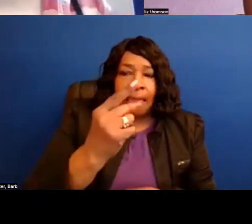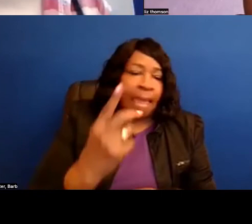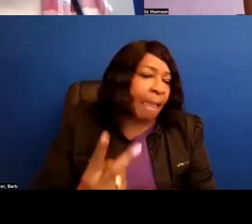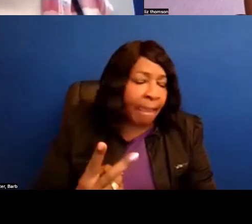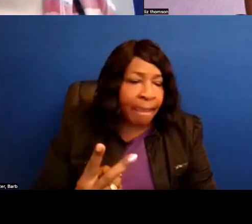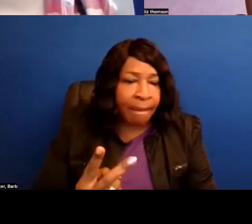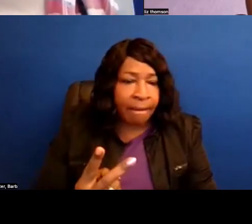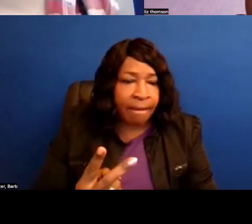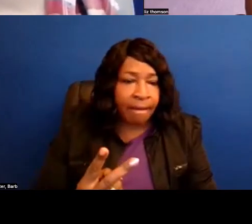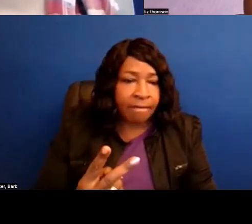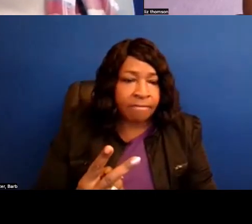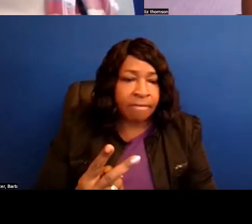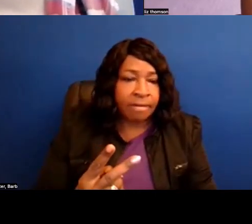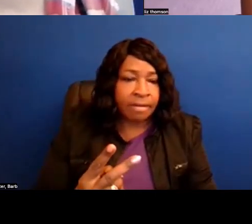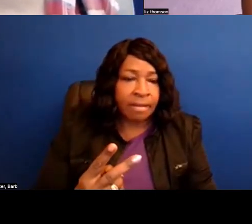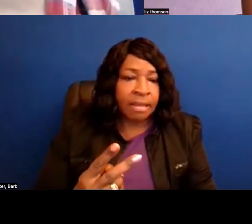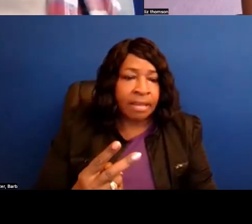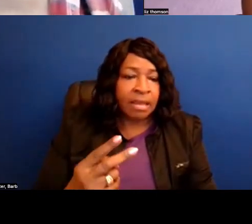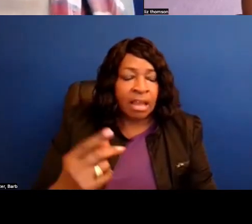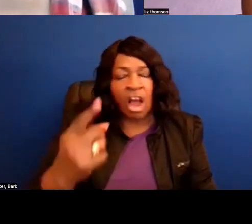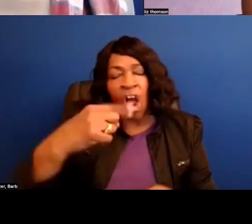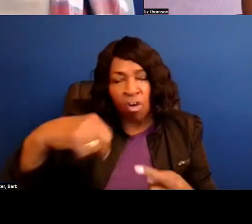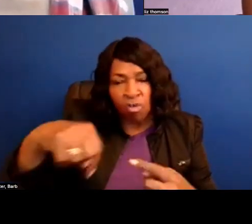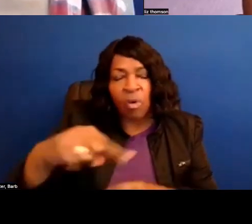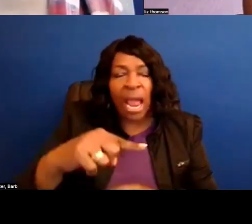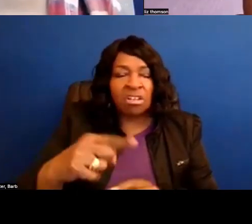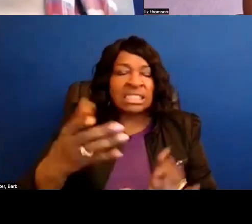around psychiatric and mental illness.